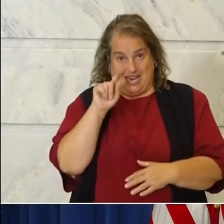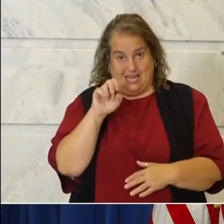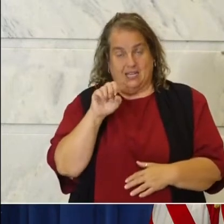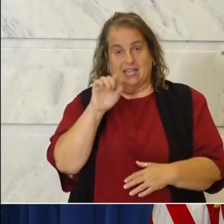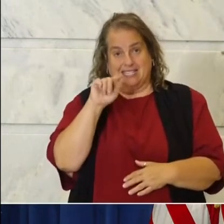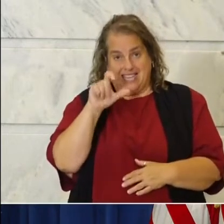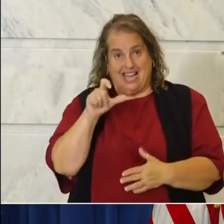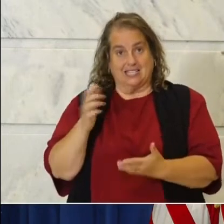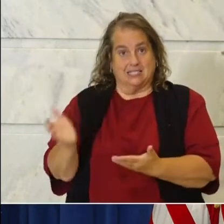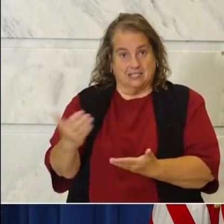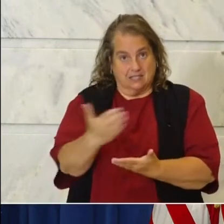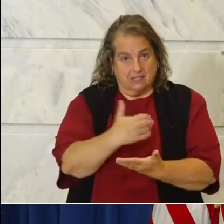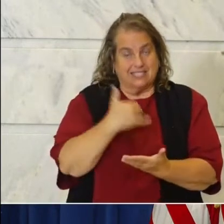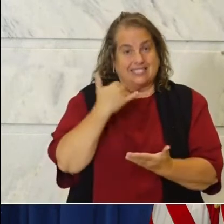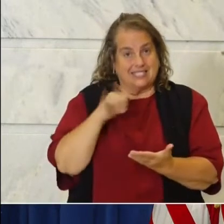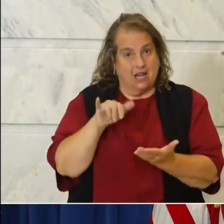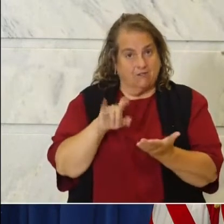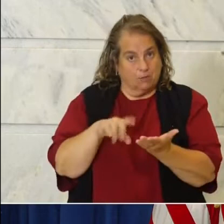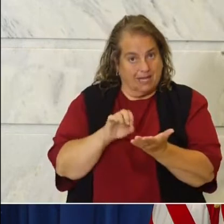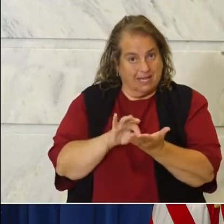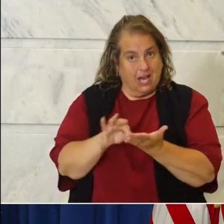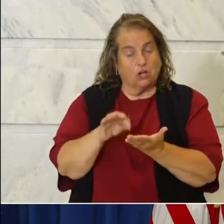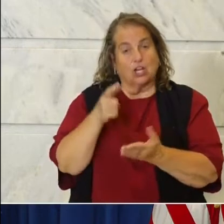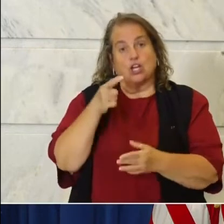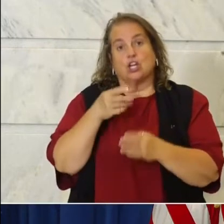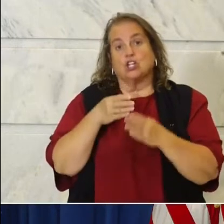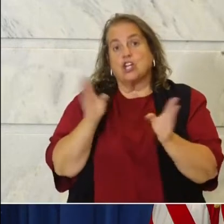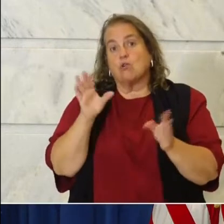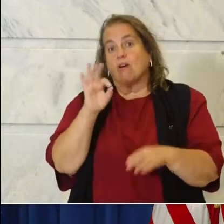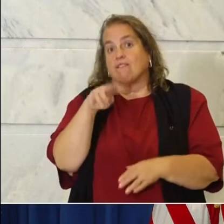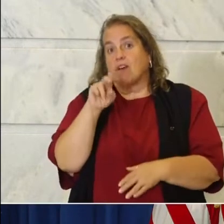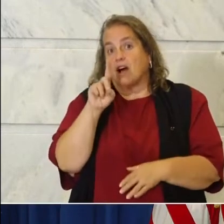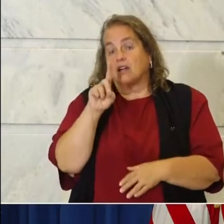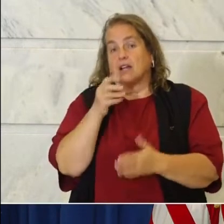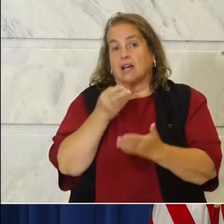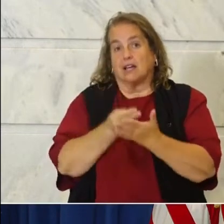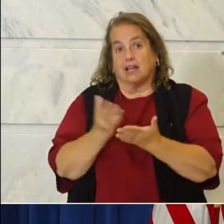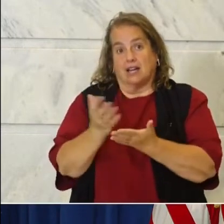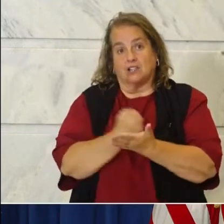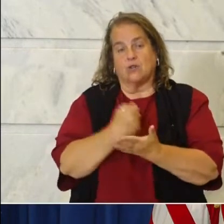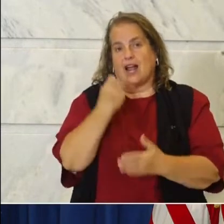rest of this year, General fund collections an hour to total of 11.46